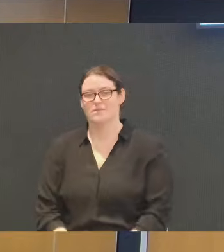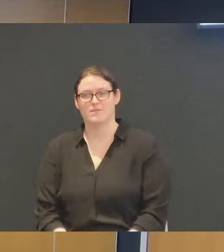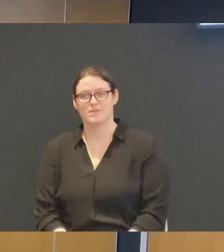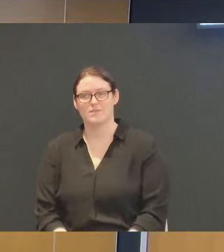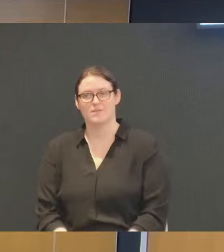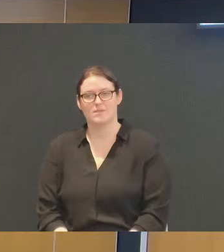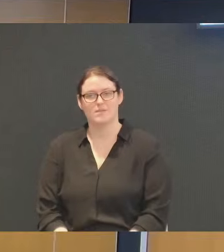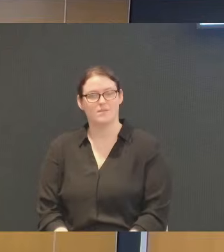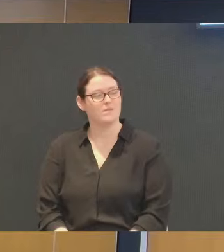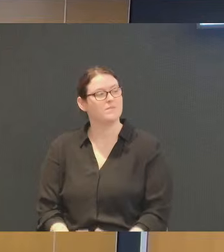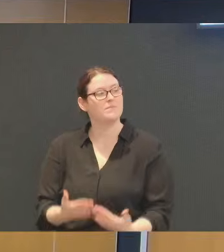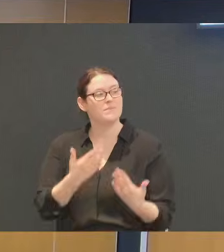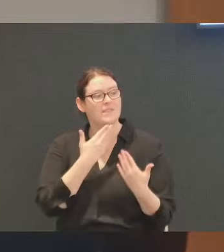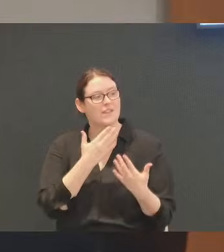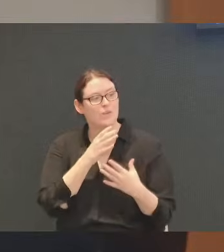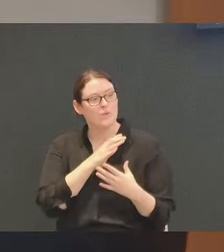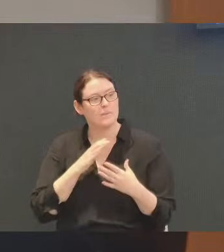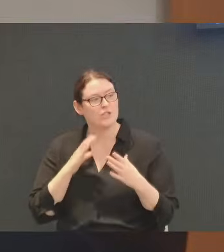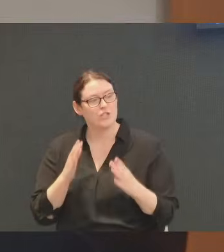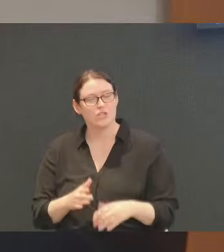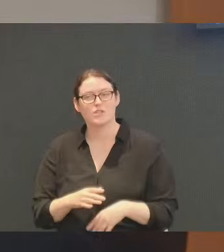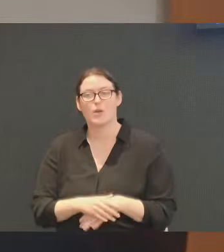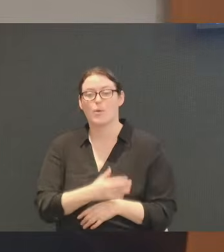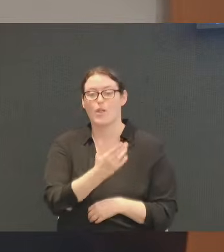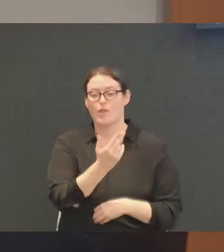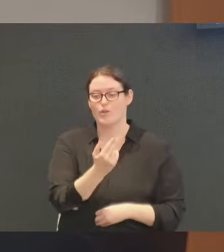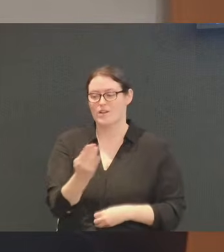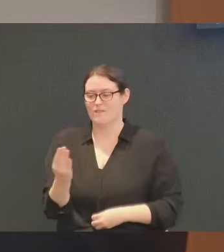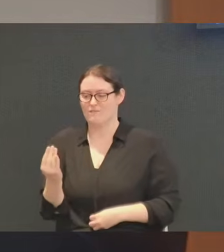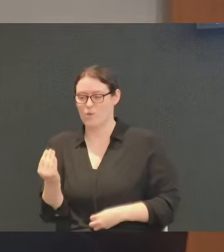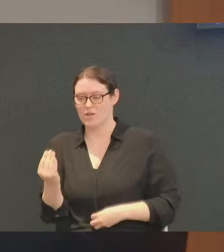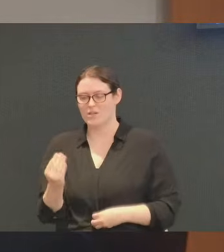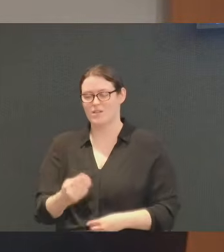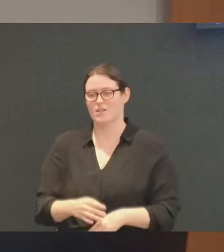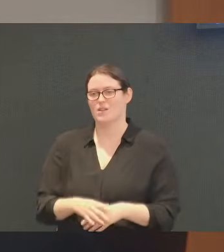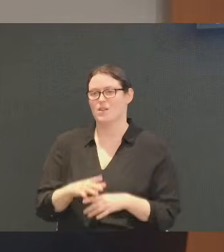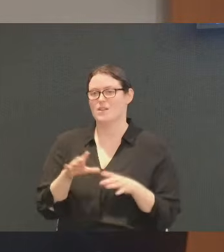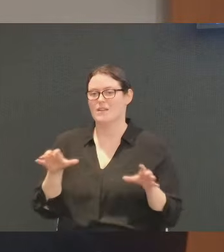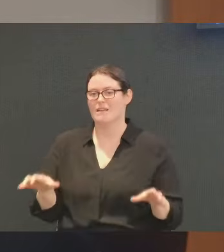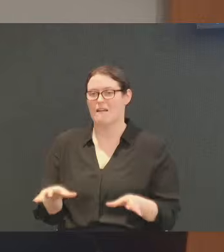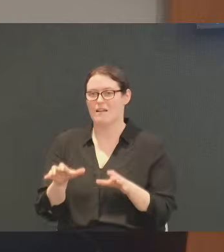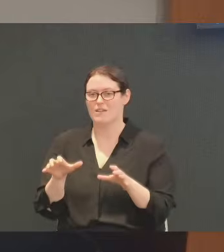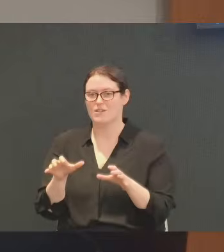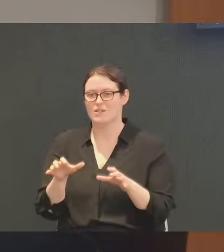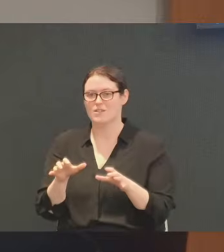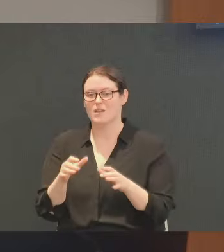you. Thank you, Commissioners. Items 13 and 14 are the actions of the Administration for the